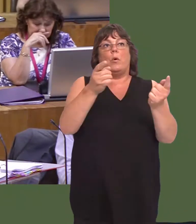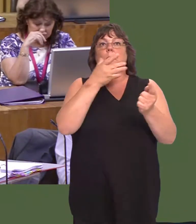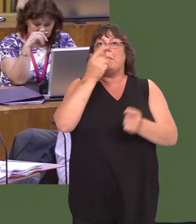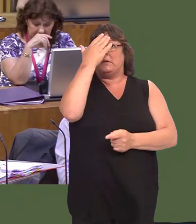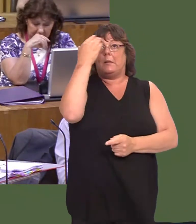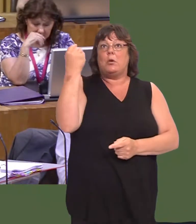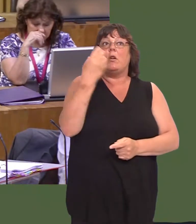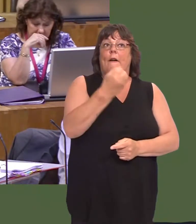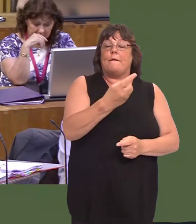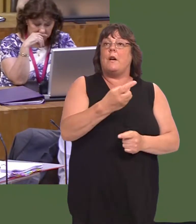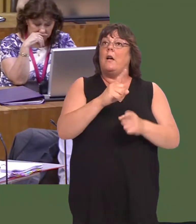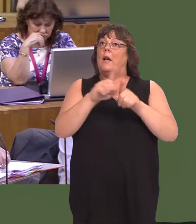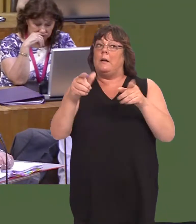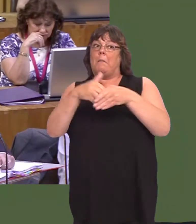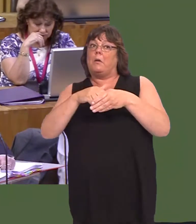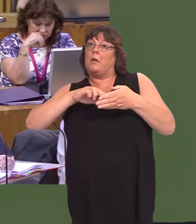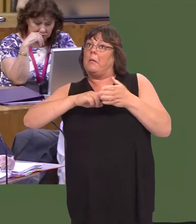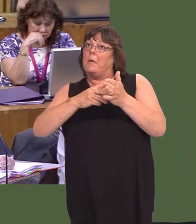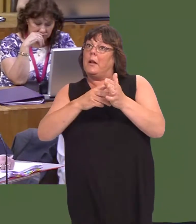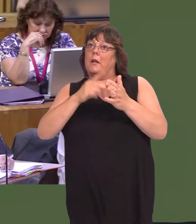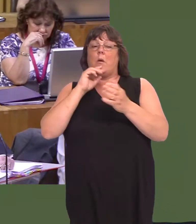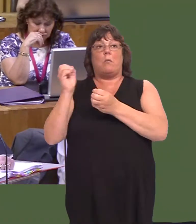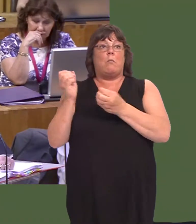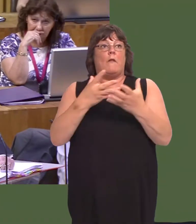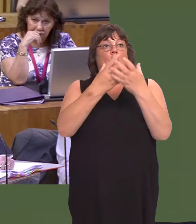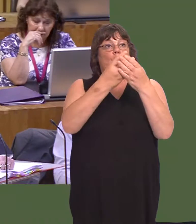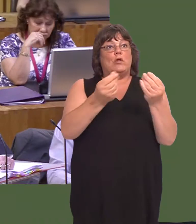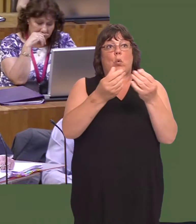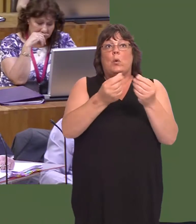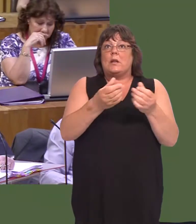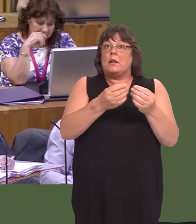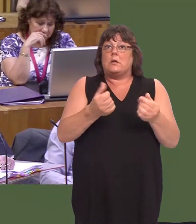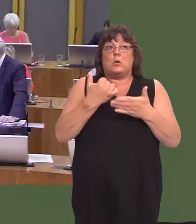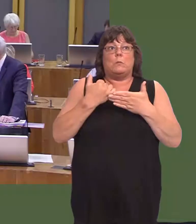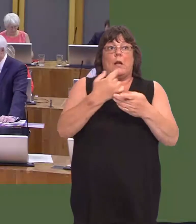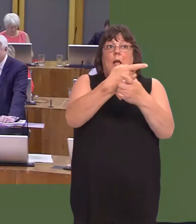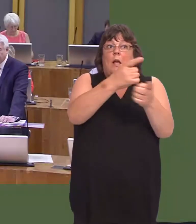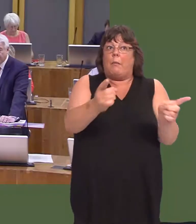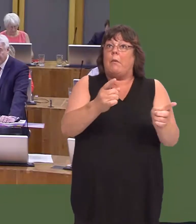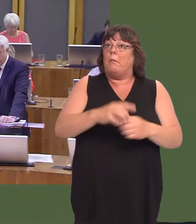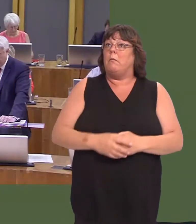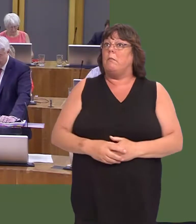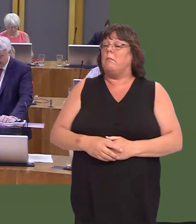a need, as part of that plan, to provide the resource that is required to enable it to succeed.